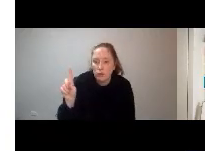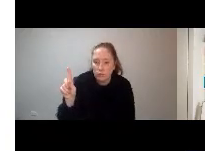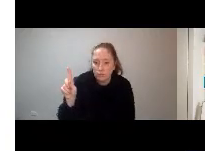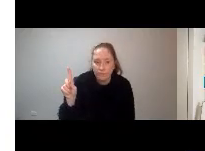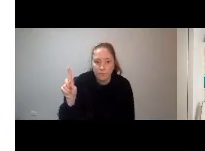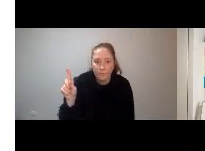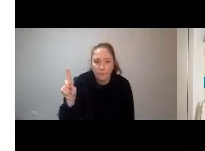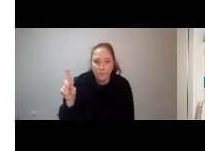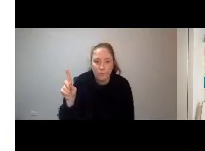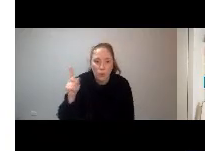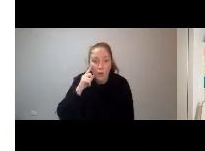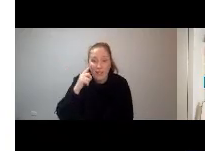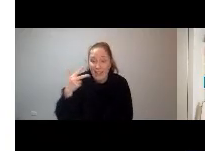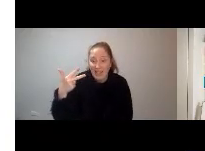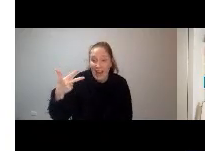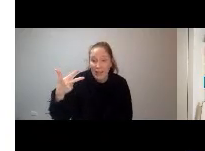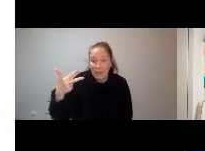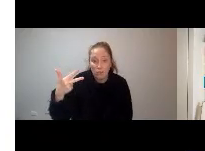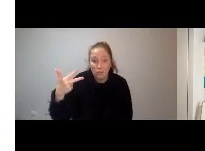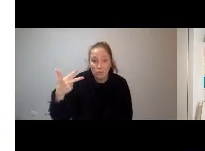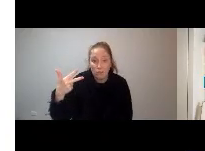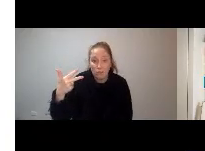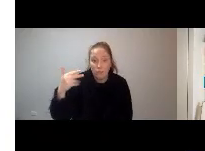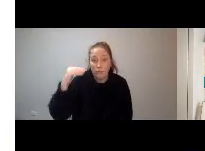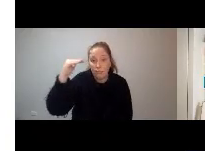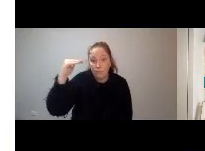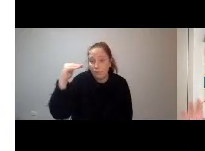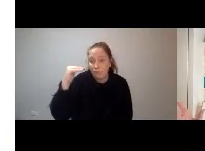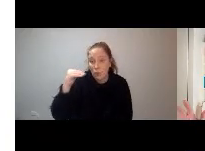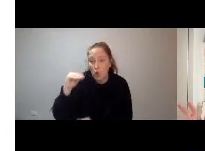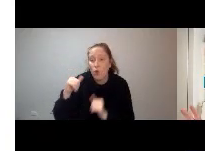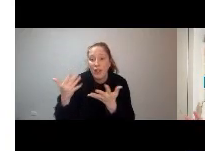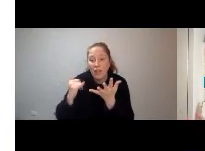There's eight very simple items that you can score from one to three,